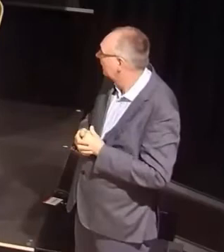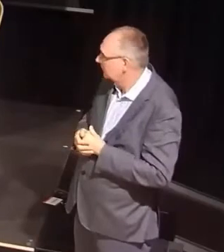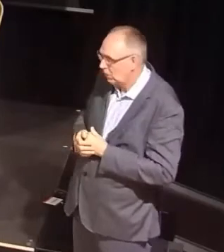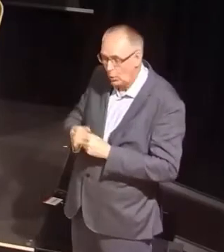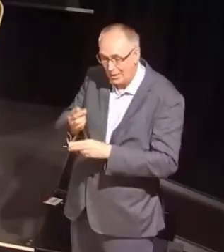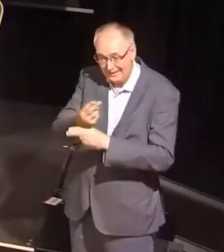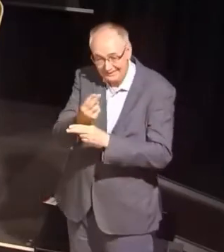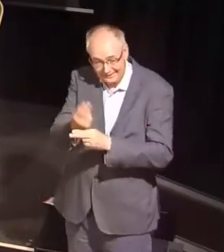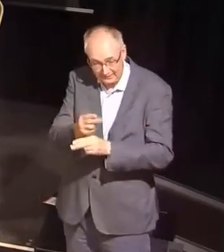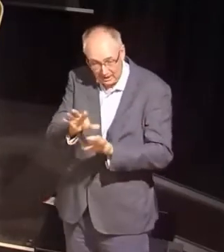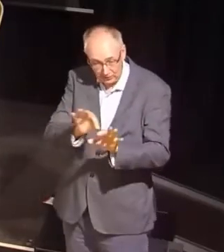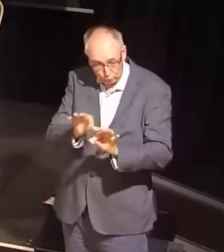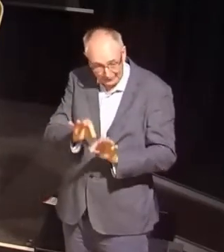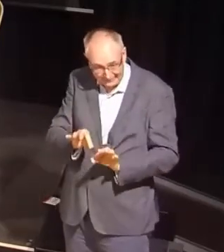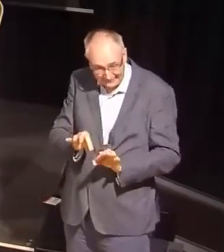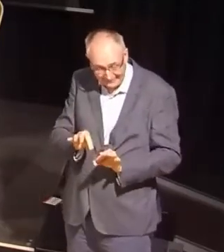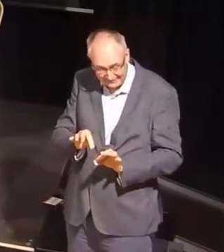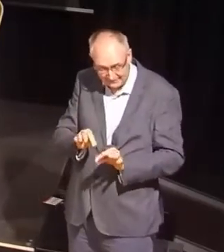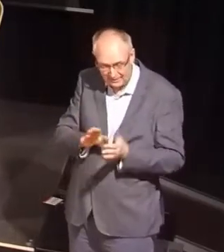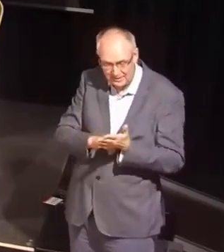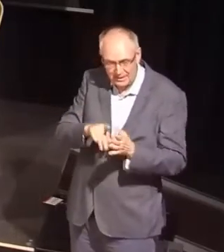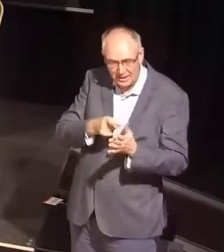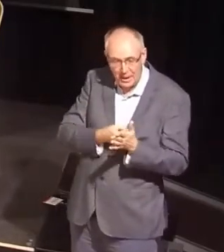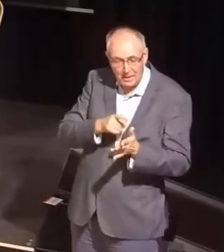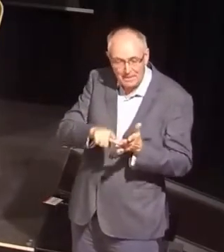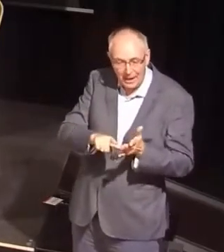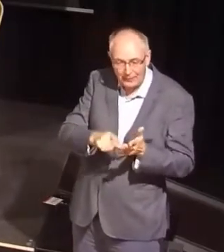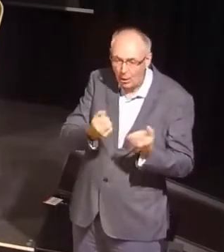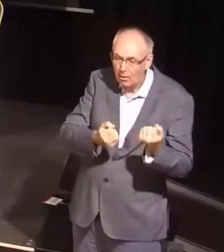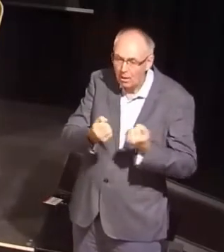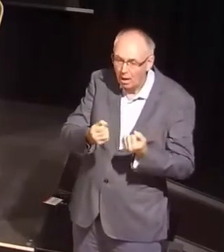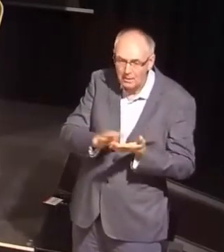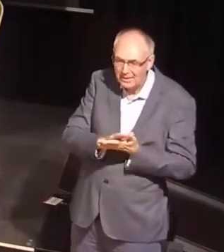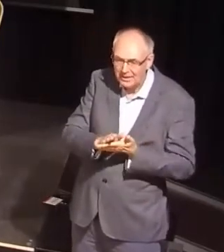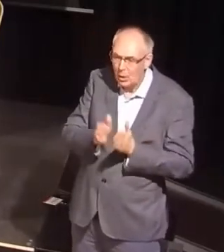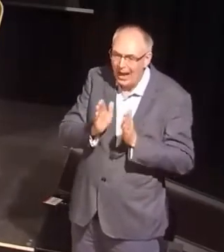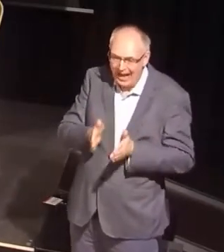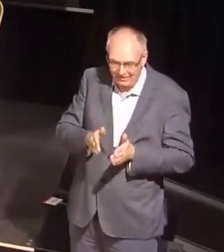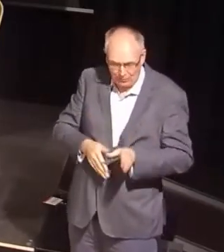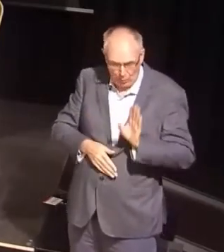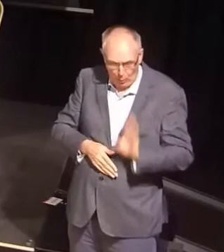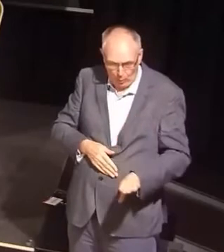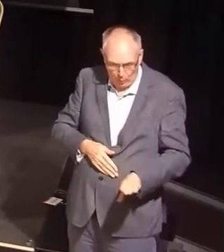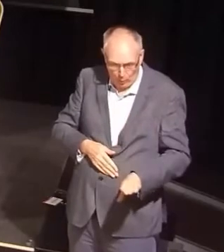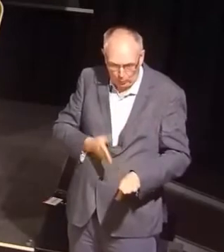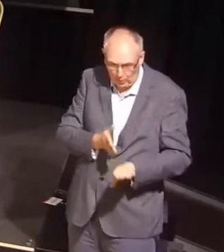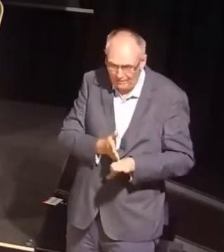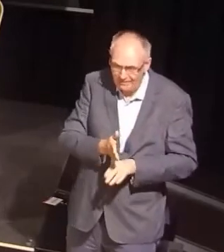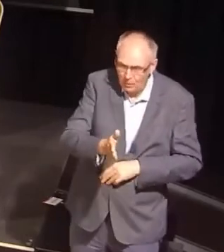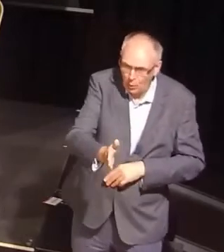were the features in Mario Kart that mean you don't have to hold a button down to go forward, the game will handle that for you.